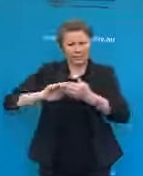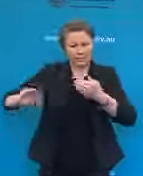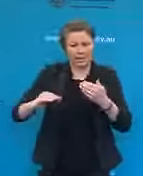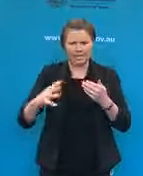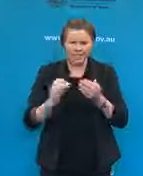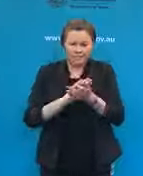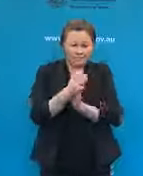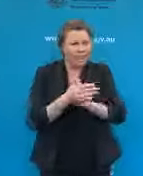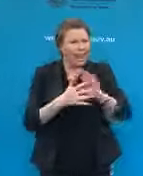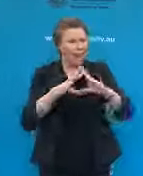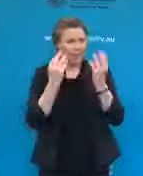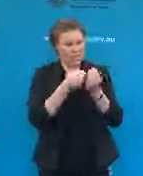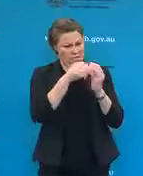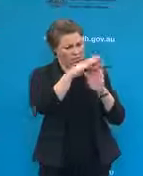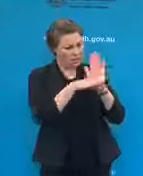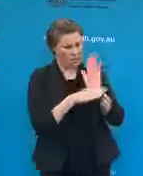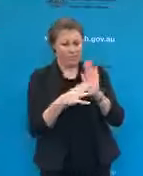Can you explain what an effective treatment might look like?